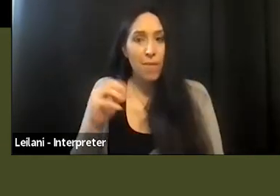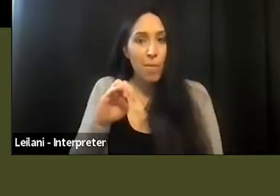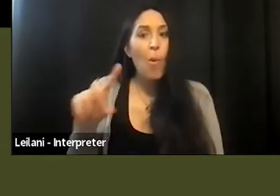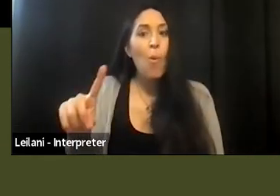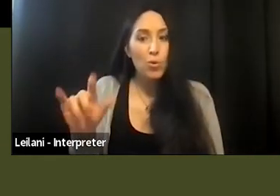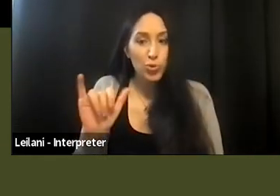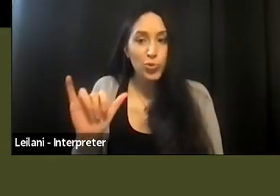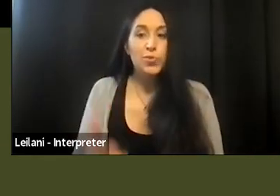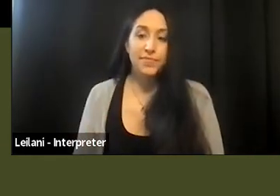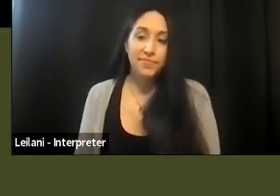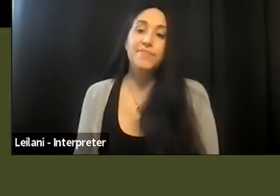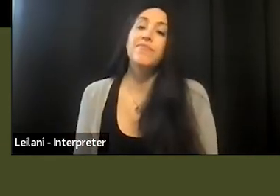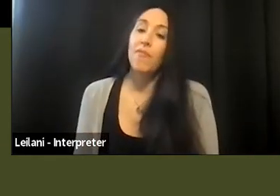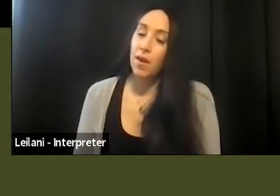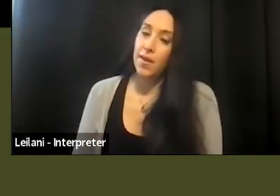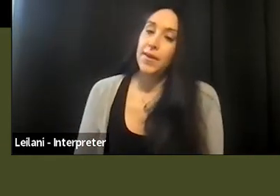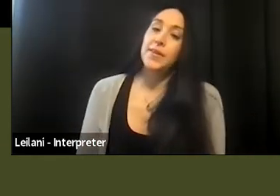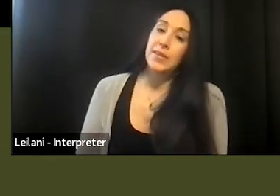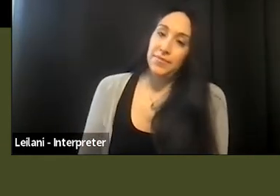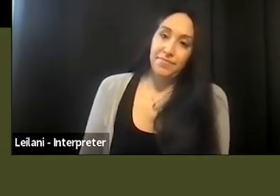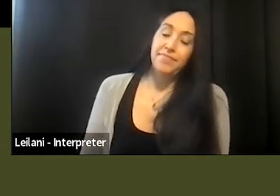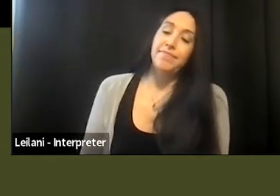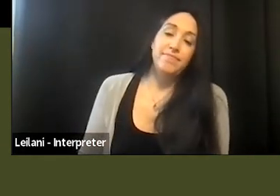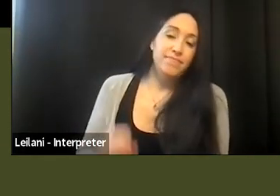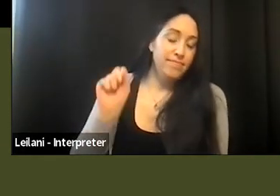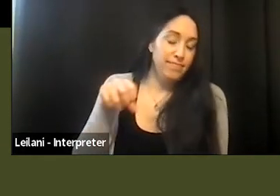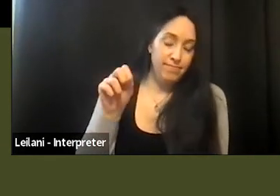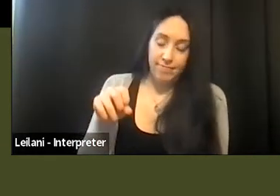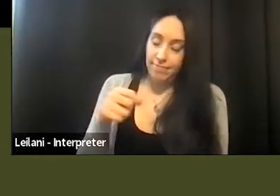[Debbie] Yeah, absolutely. I agree with everything that you said,